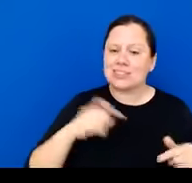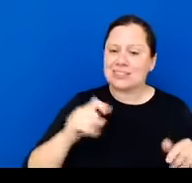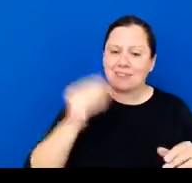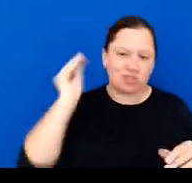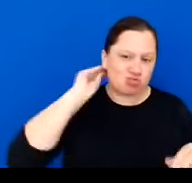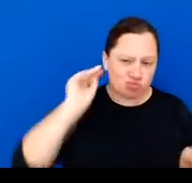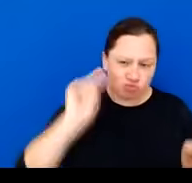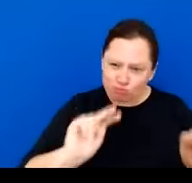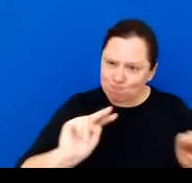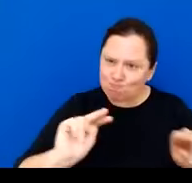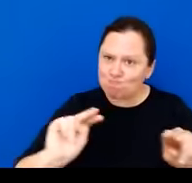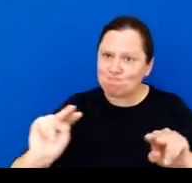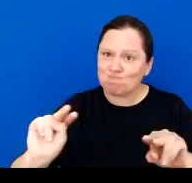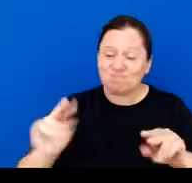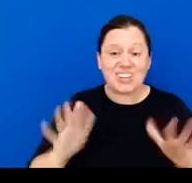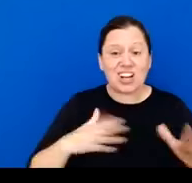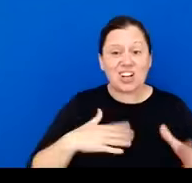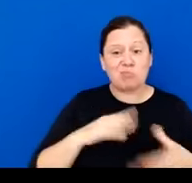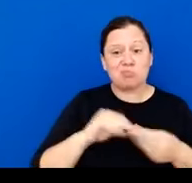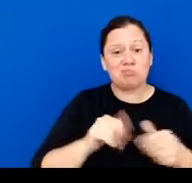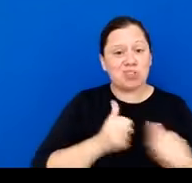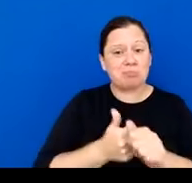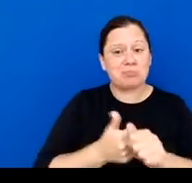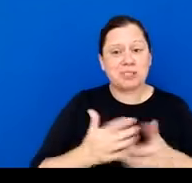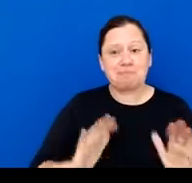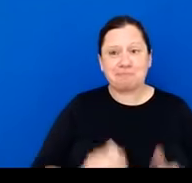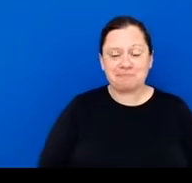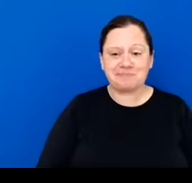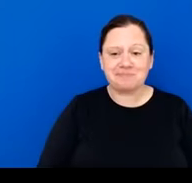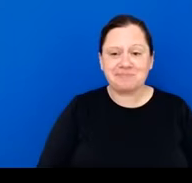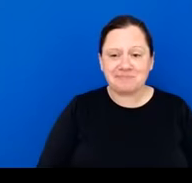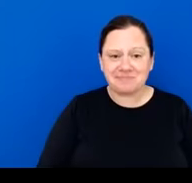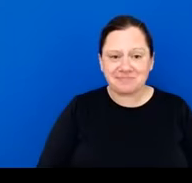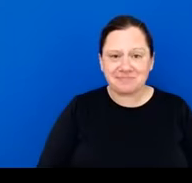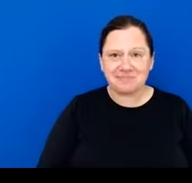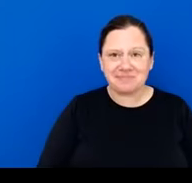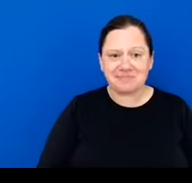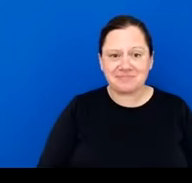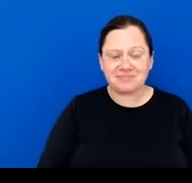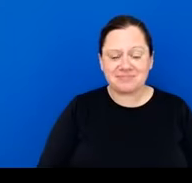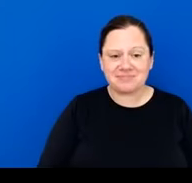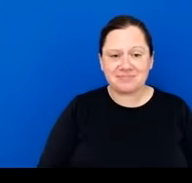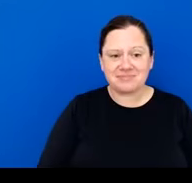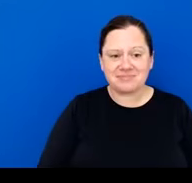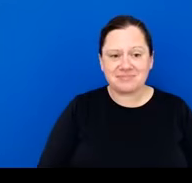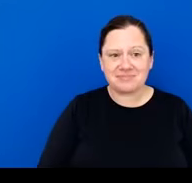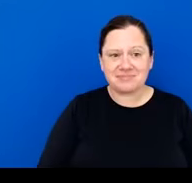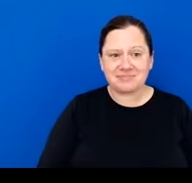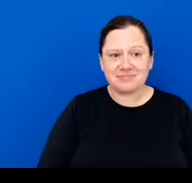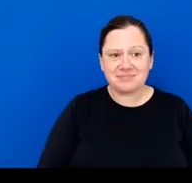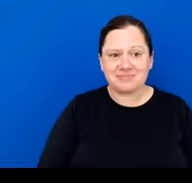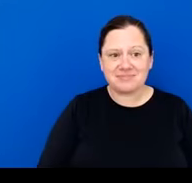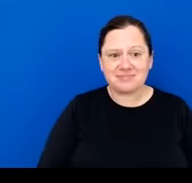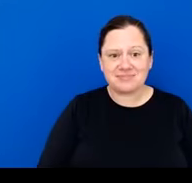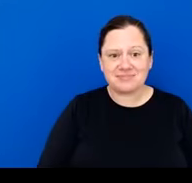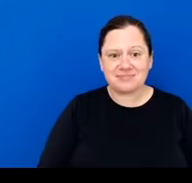thank you very much have a great evening